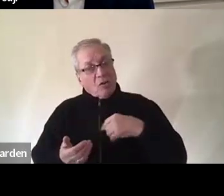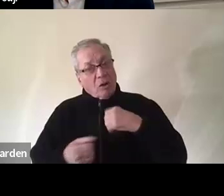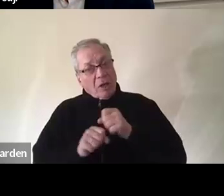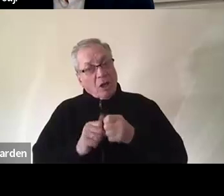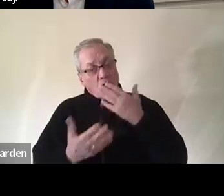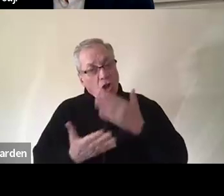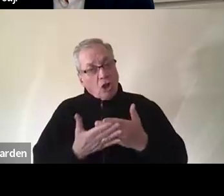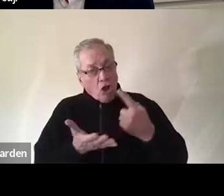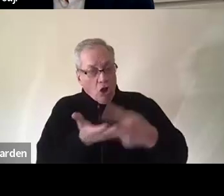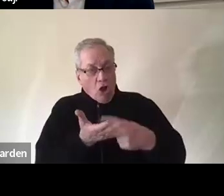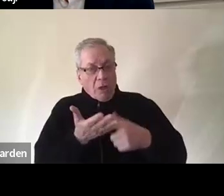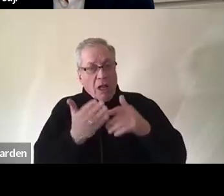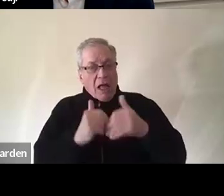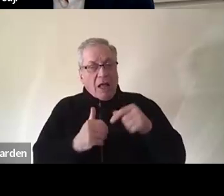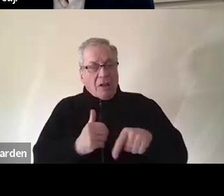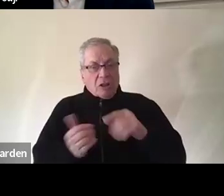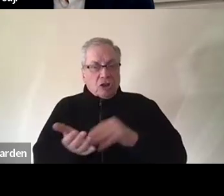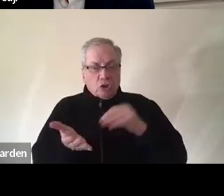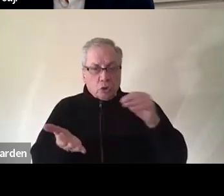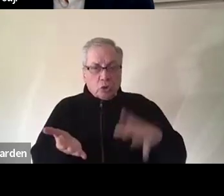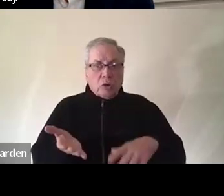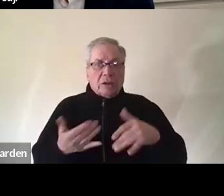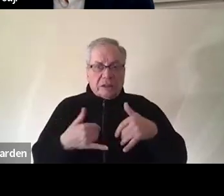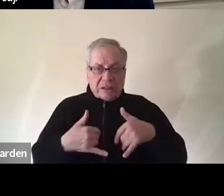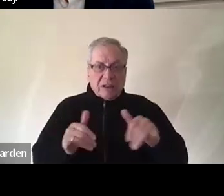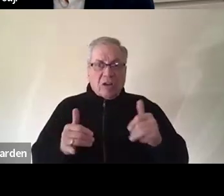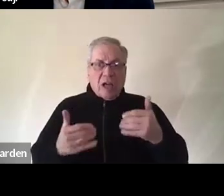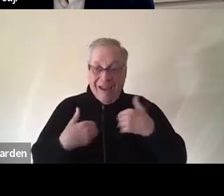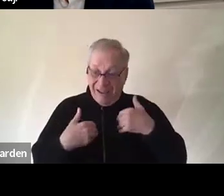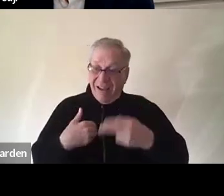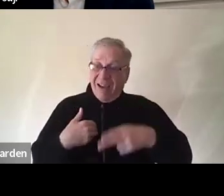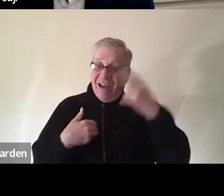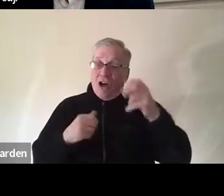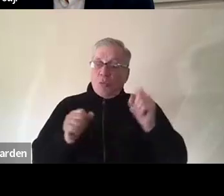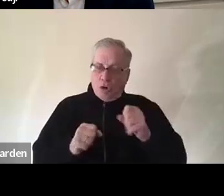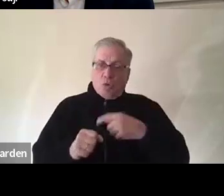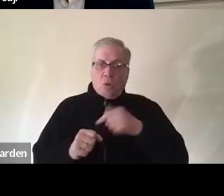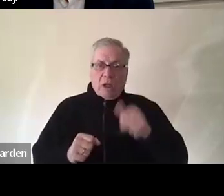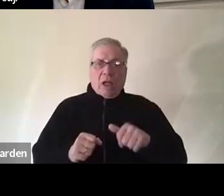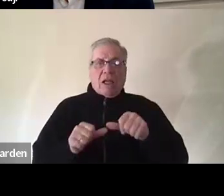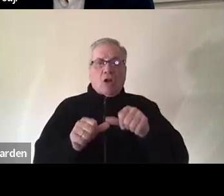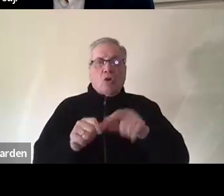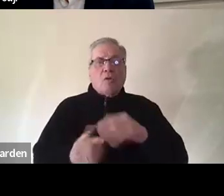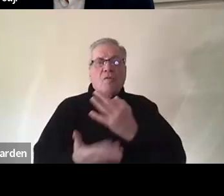about this student still had I potential, then we were able to continue to fund them.